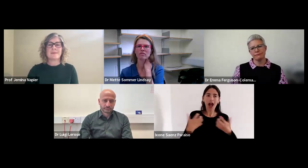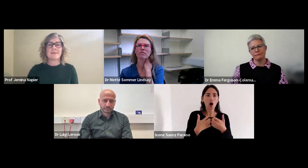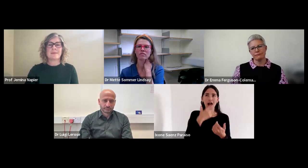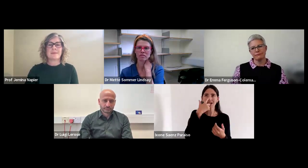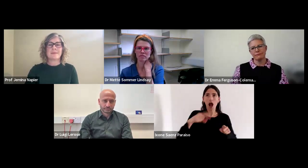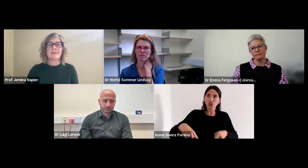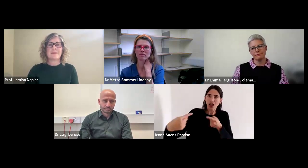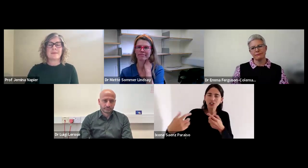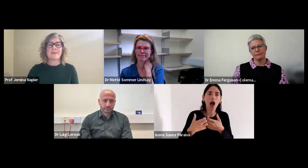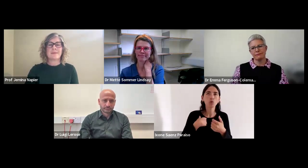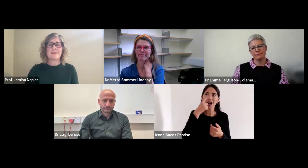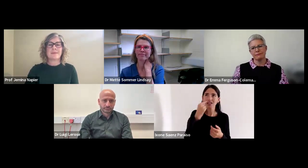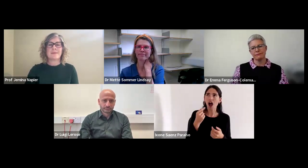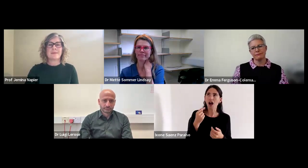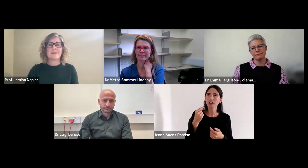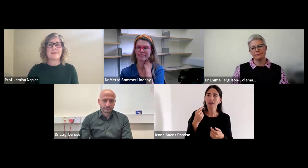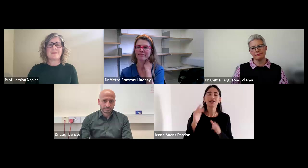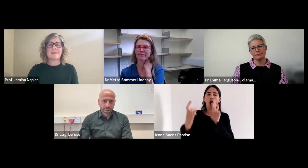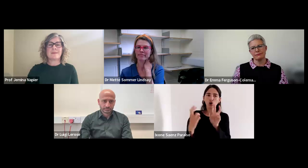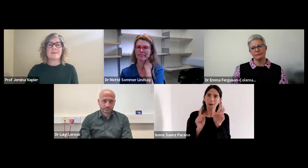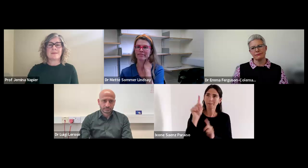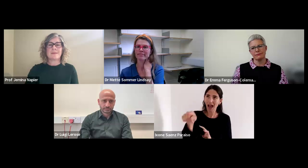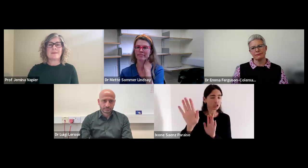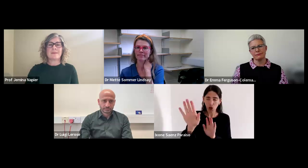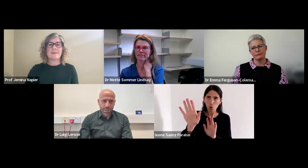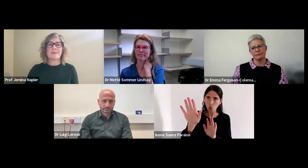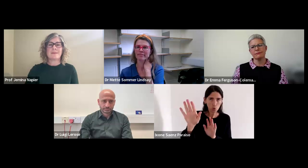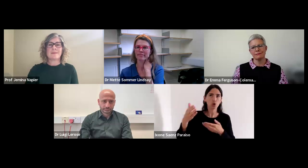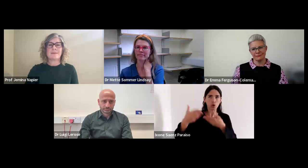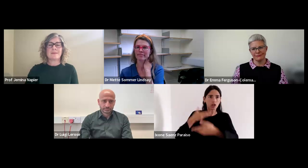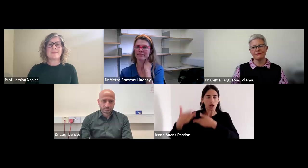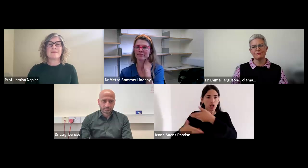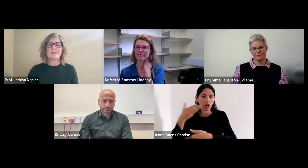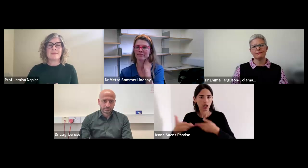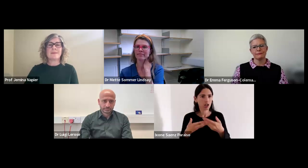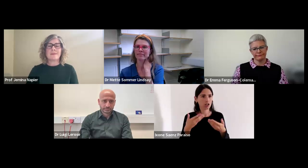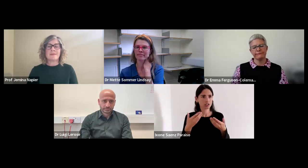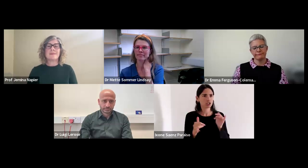themselves. You know they're inherently oppressive in terms of how I can challenge, how I can argue